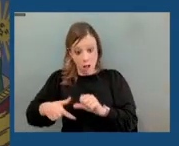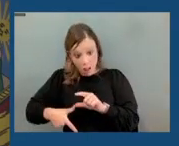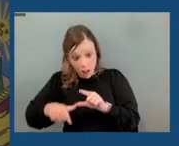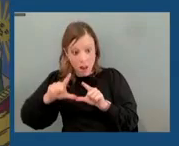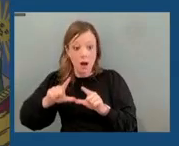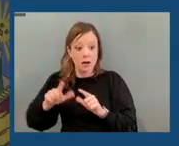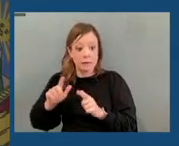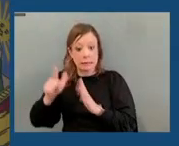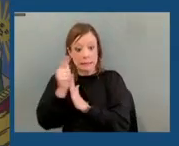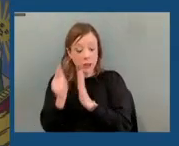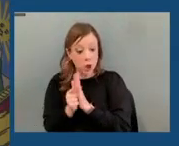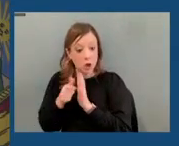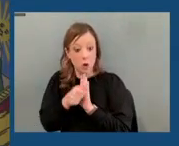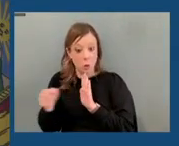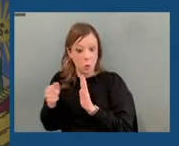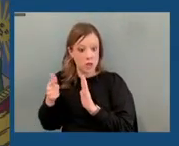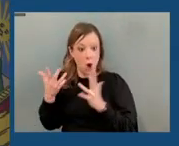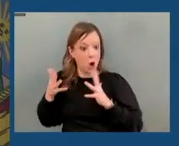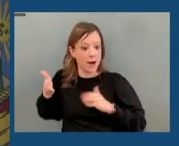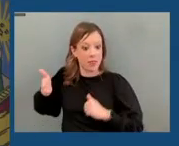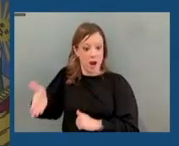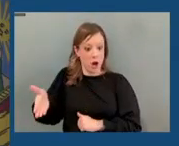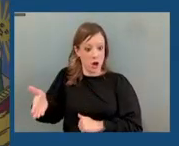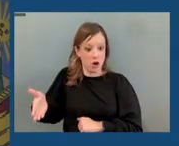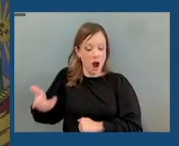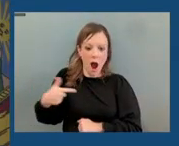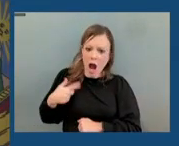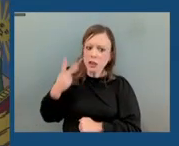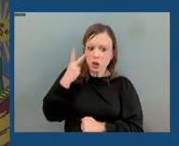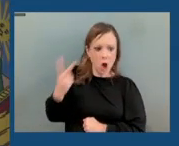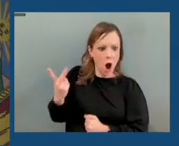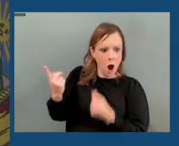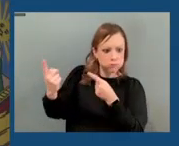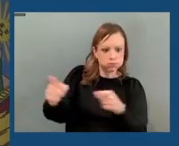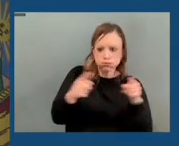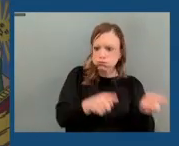I saw this firsthand when I walked the streets of Queens after the hurricane